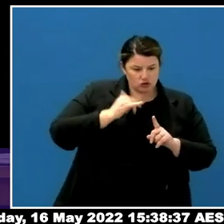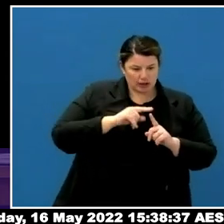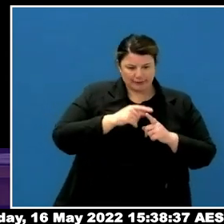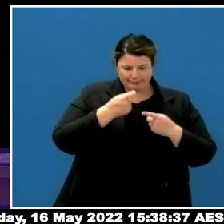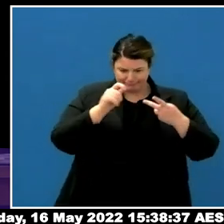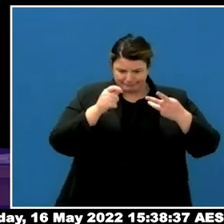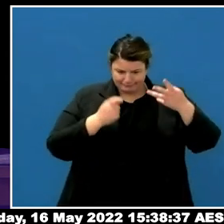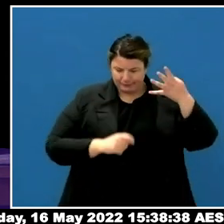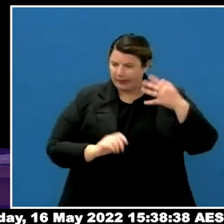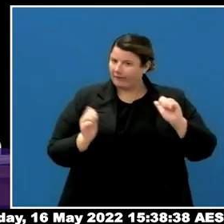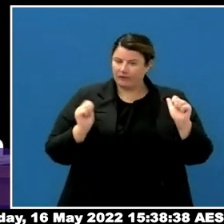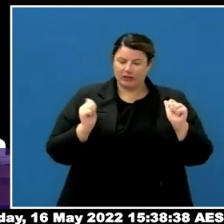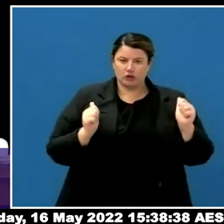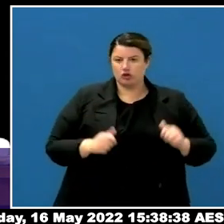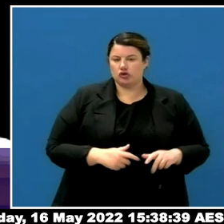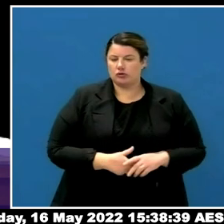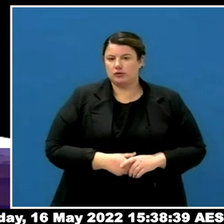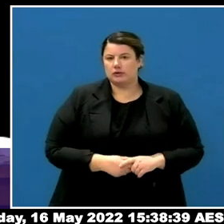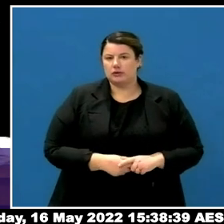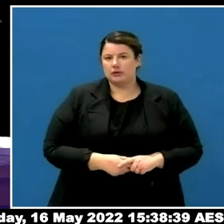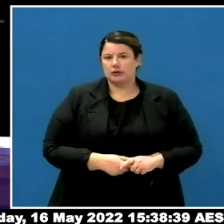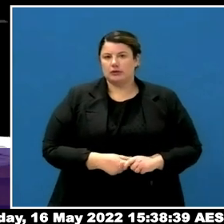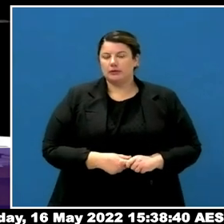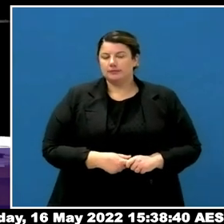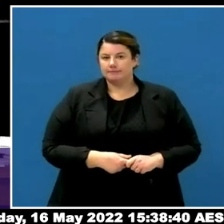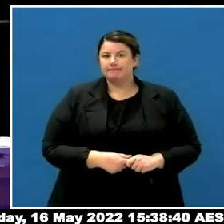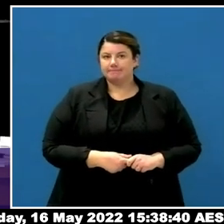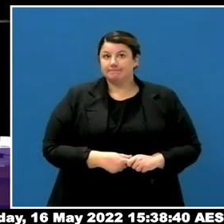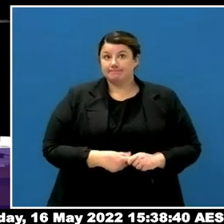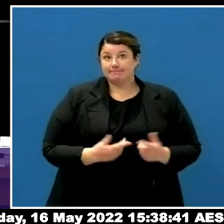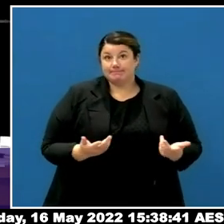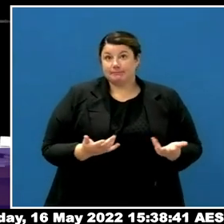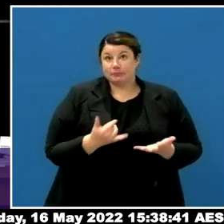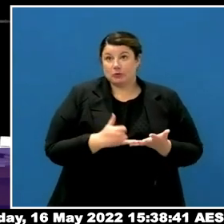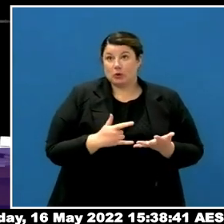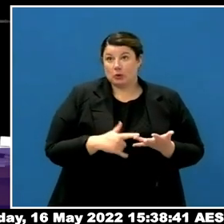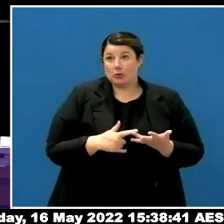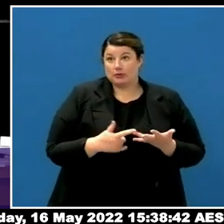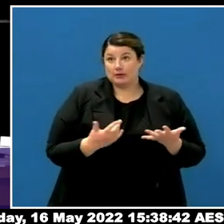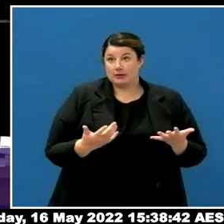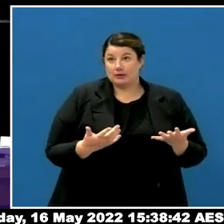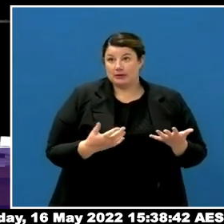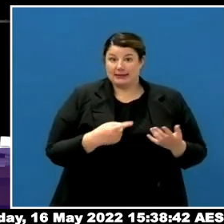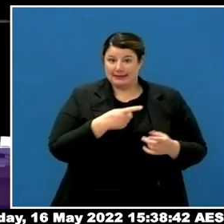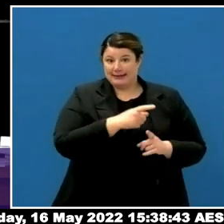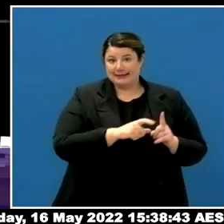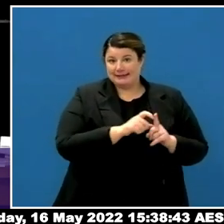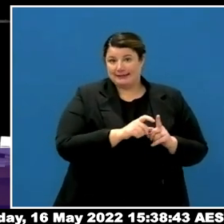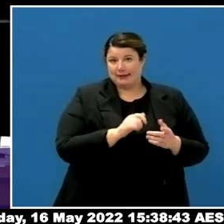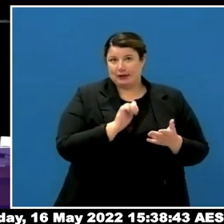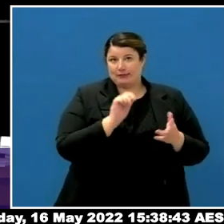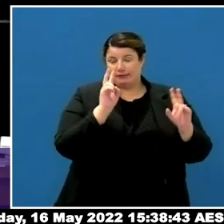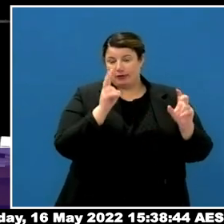So basically, you know, we did all we could. Alright. Or that's what it felt like to me.